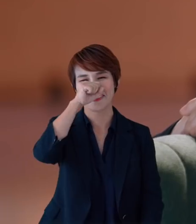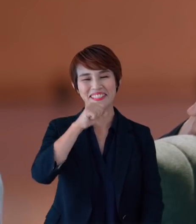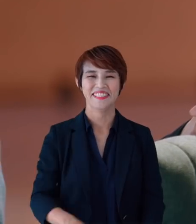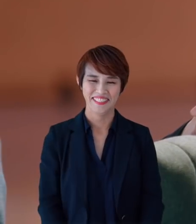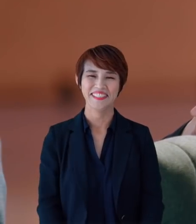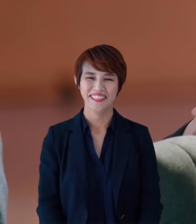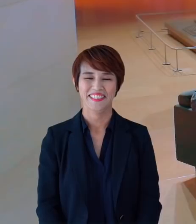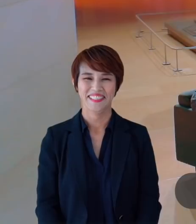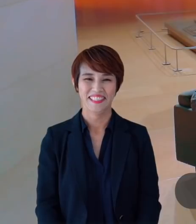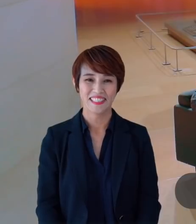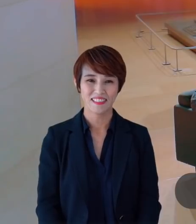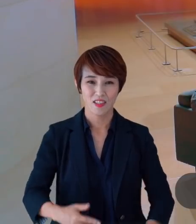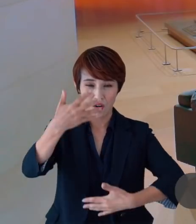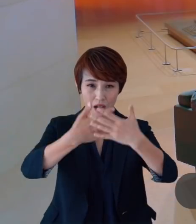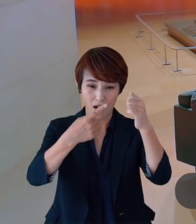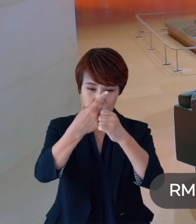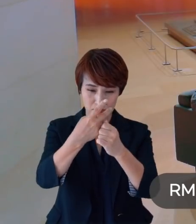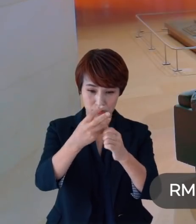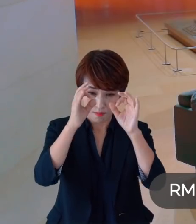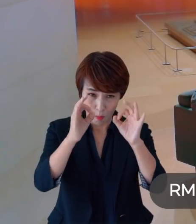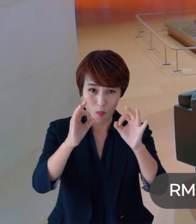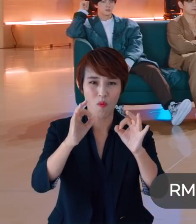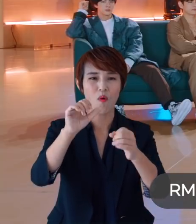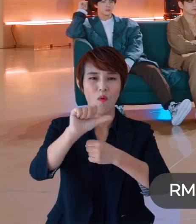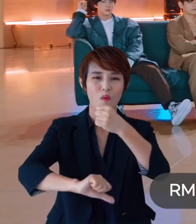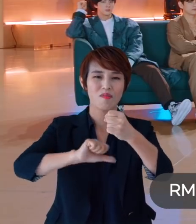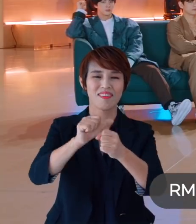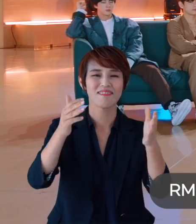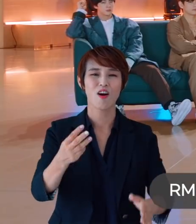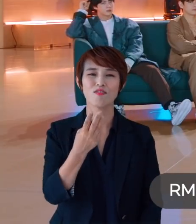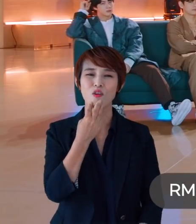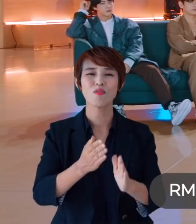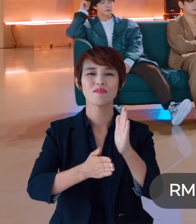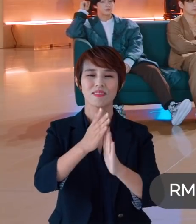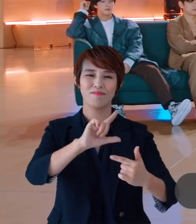Right on. After watching the past four years of PR videos, it actually hits me that we’ve served as the tourism ambassador for this long.